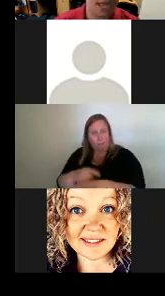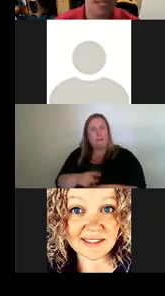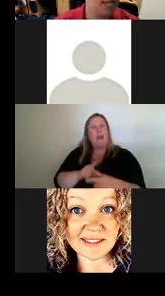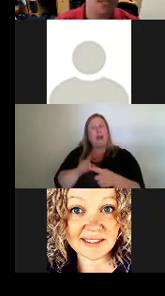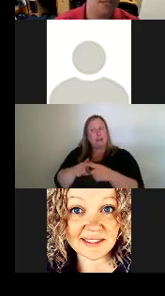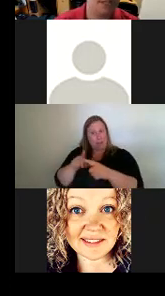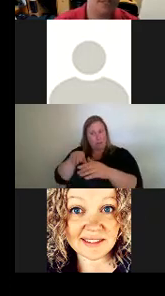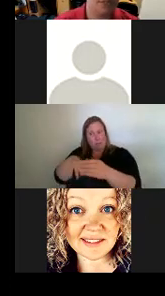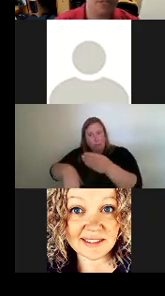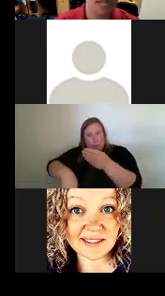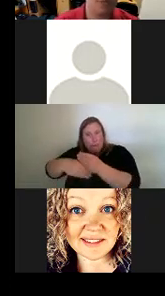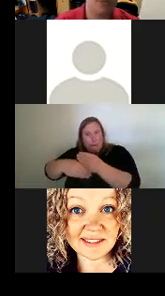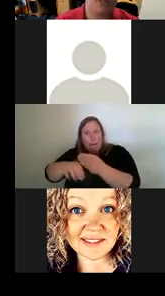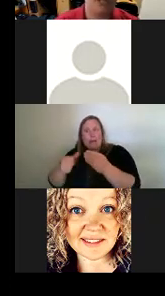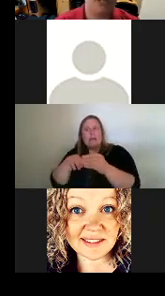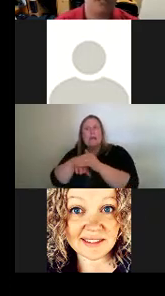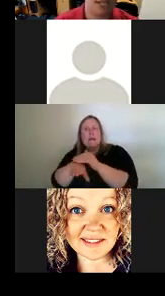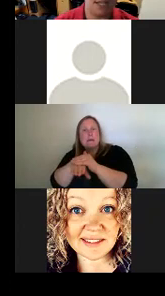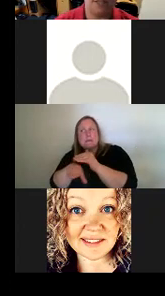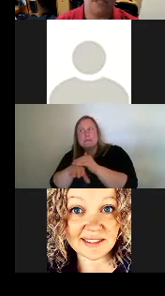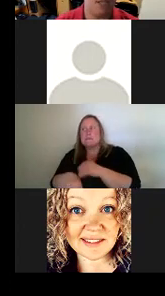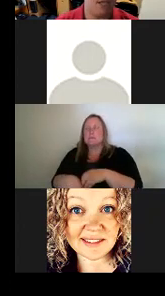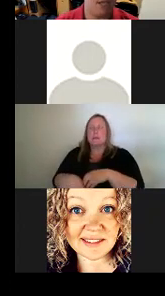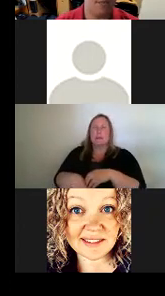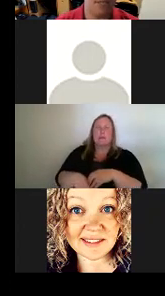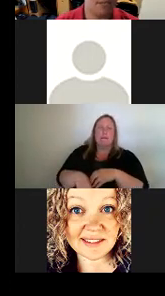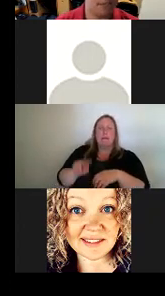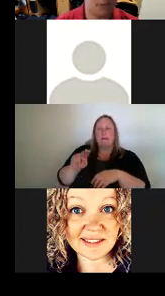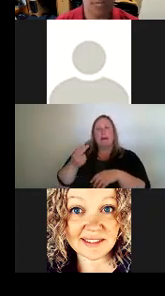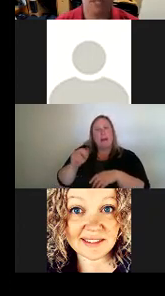ARE ADDING AND ATTRIBUTES SUCH AS HEADINGS, ACCESSIBLE LINKS,